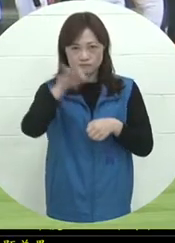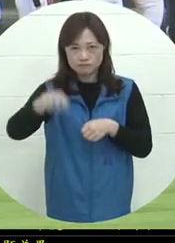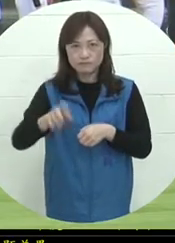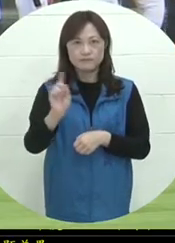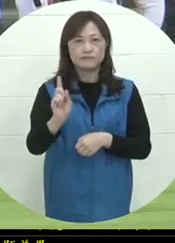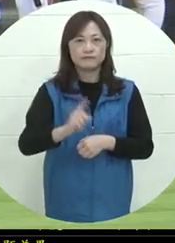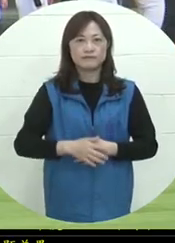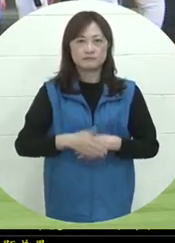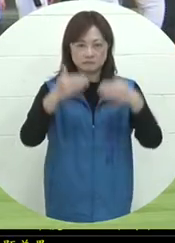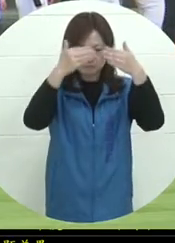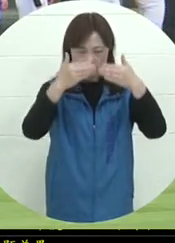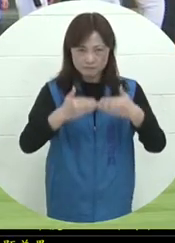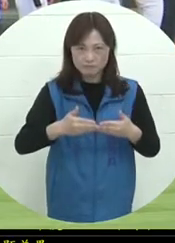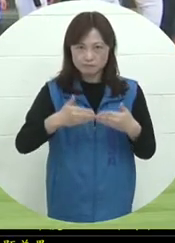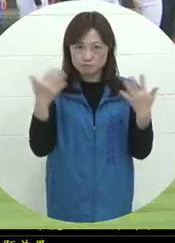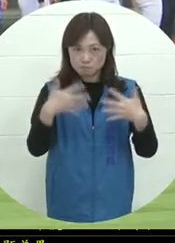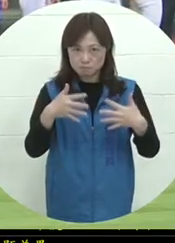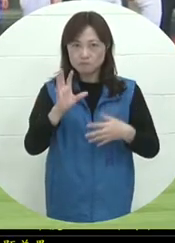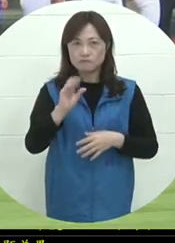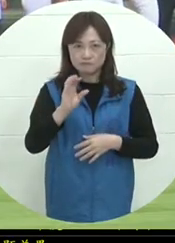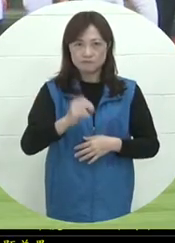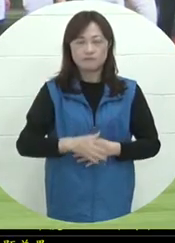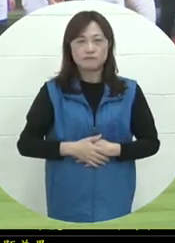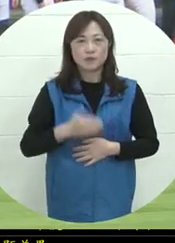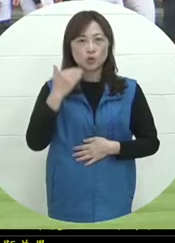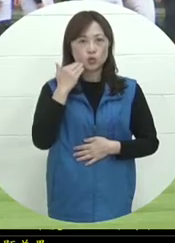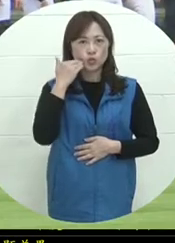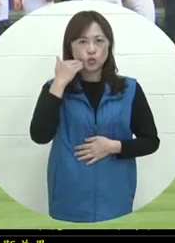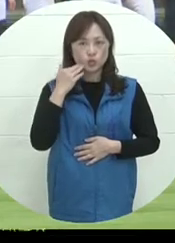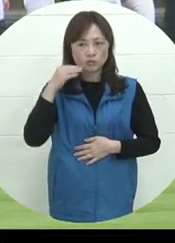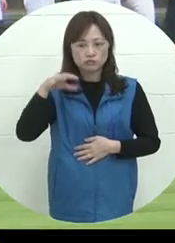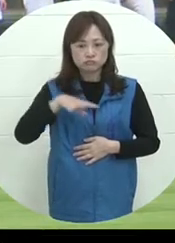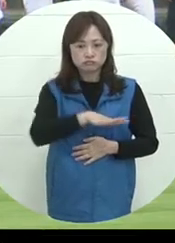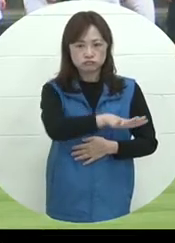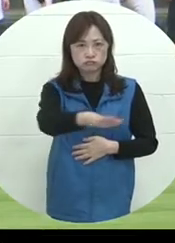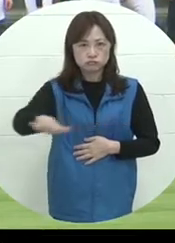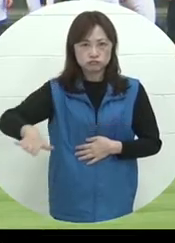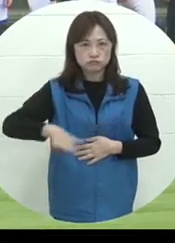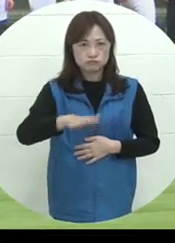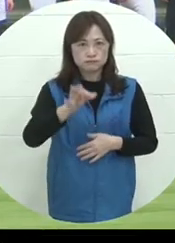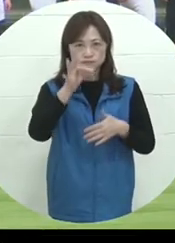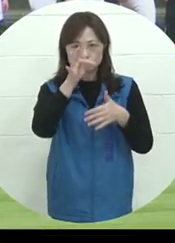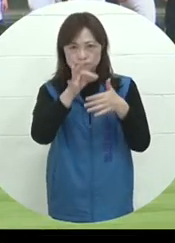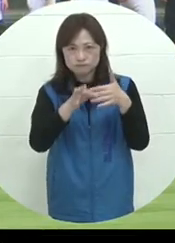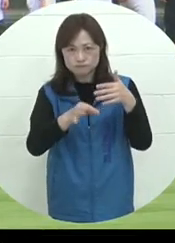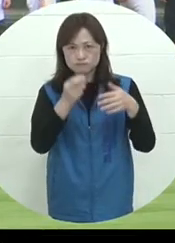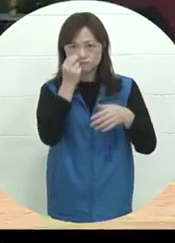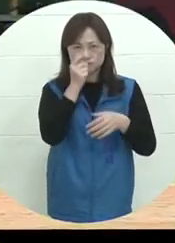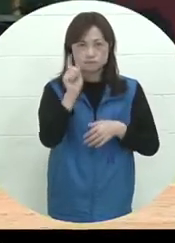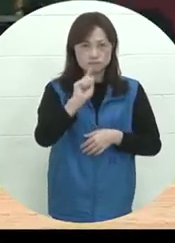the offensive and defensive rosters of both sides. In addition, if there are some special rules of the venue that need to be explained,